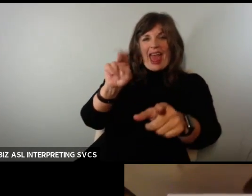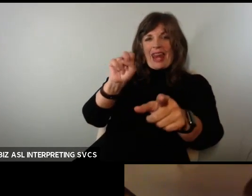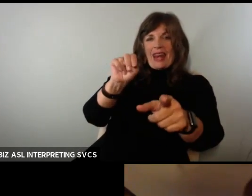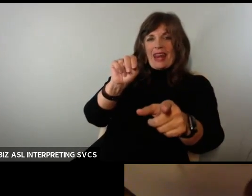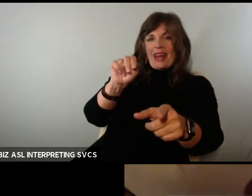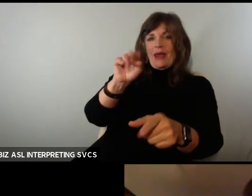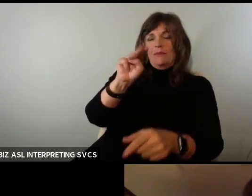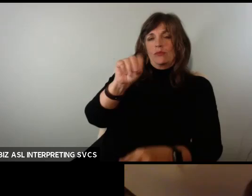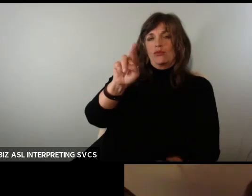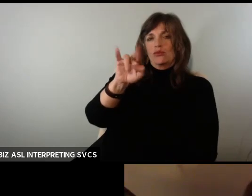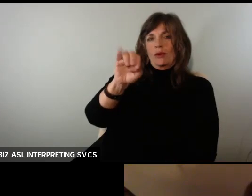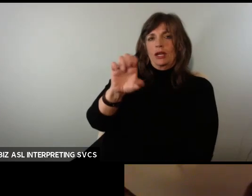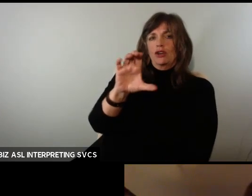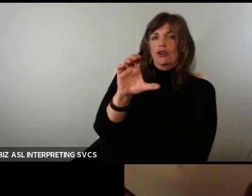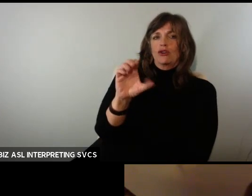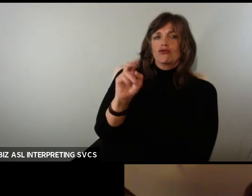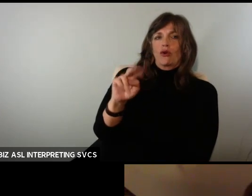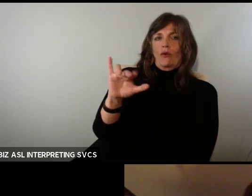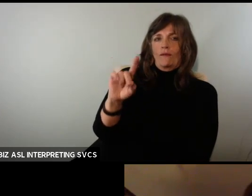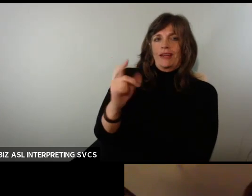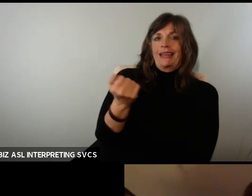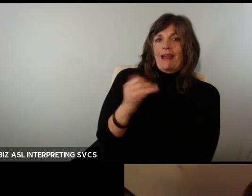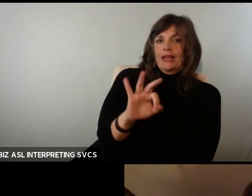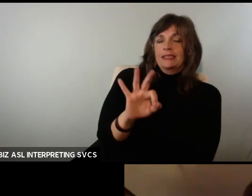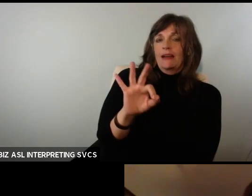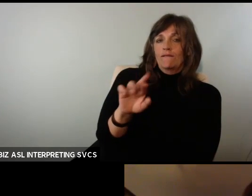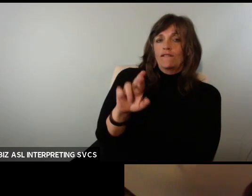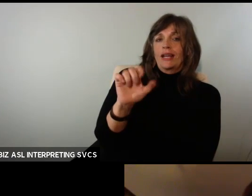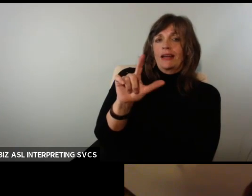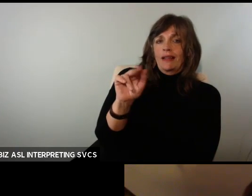Covid19freelanceartistresource.wordpress.com.